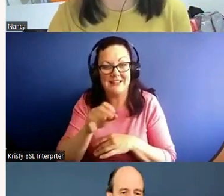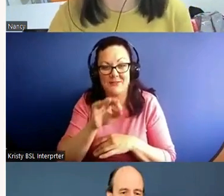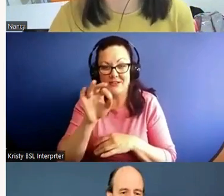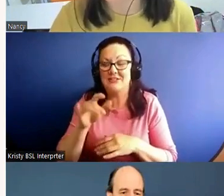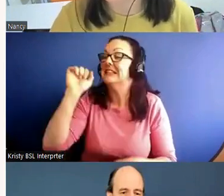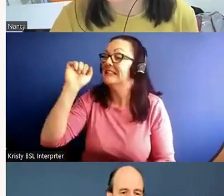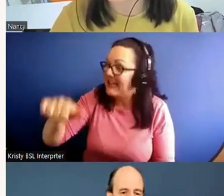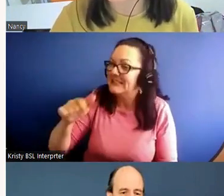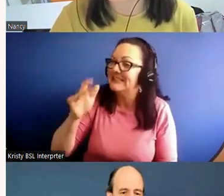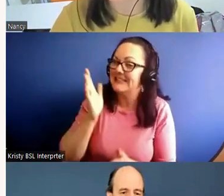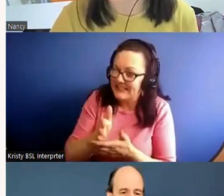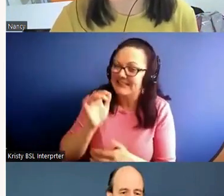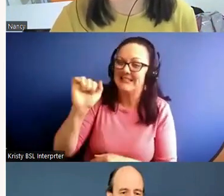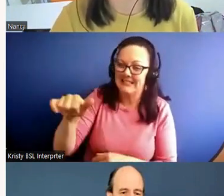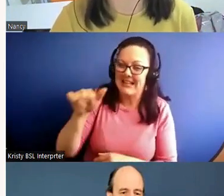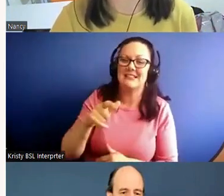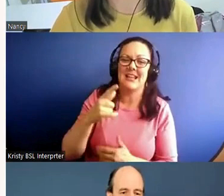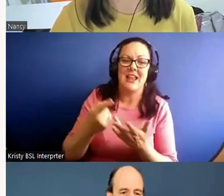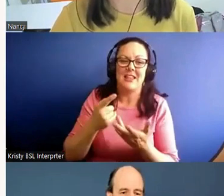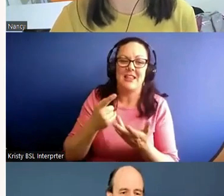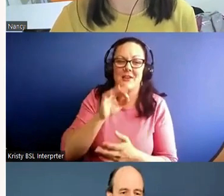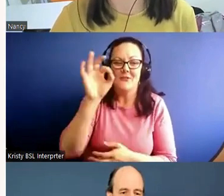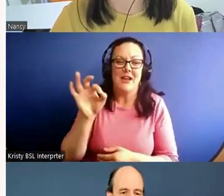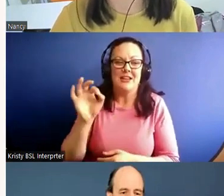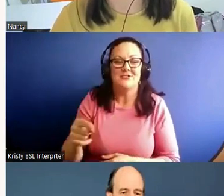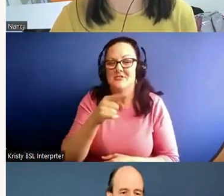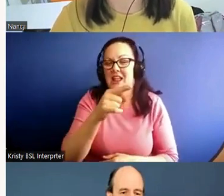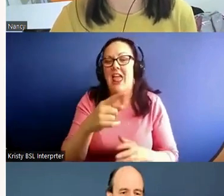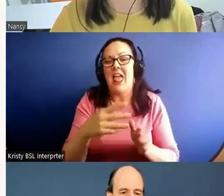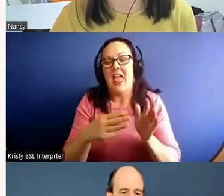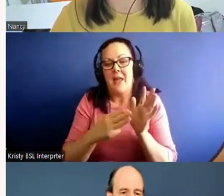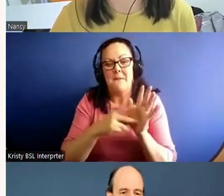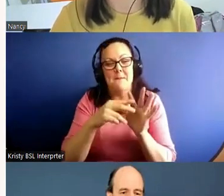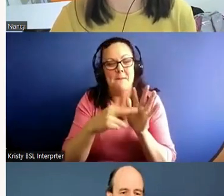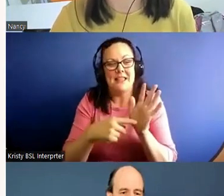another Menti. I opened the question for you